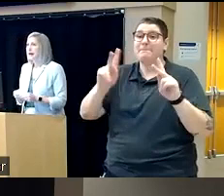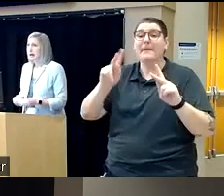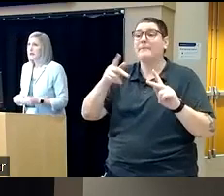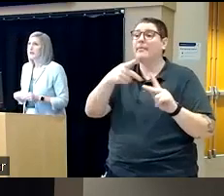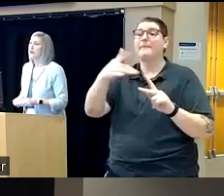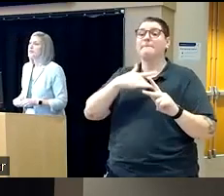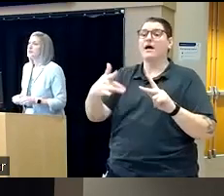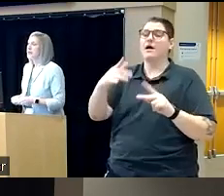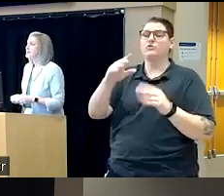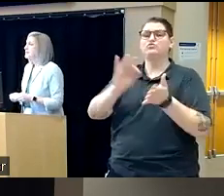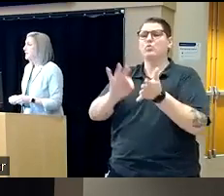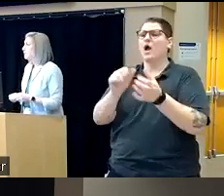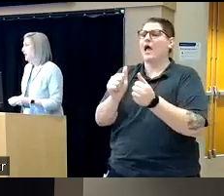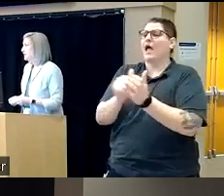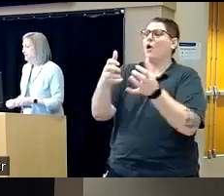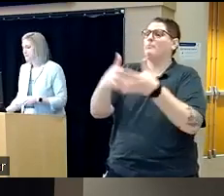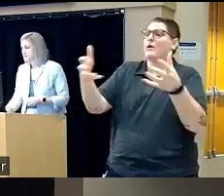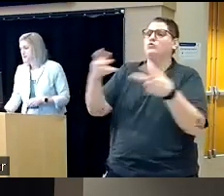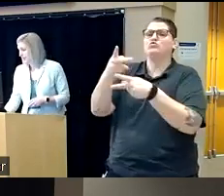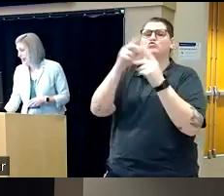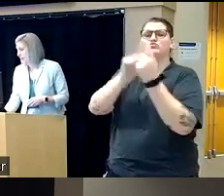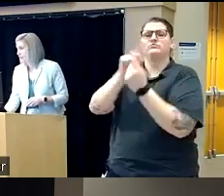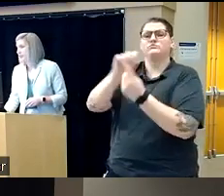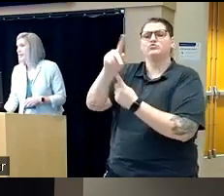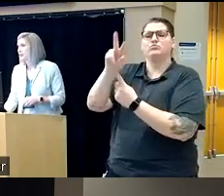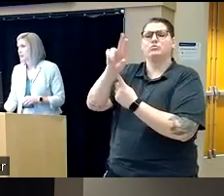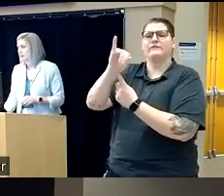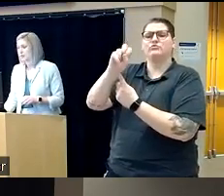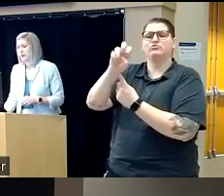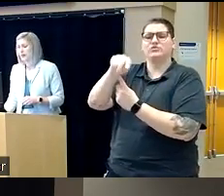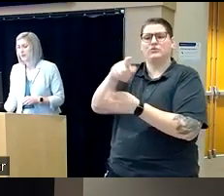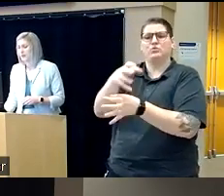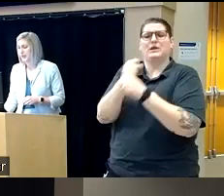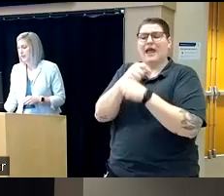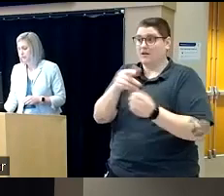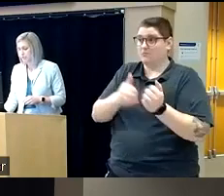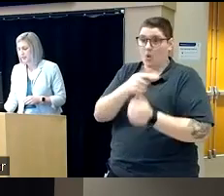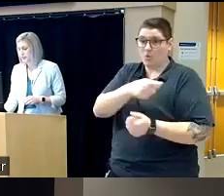is a common occurrence that is taking place that I feel very strongly about advocating for change